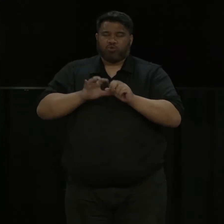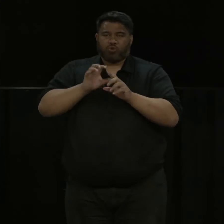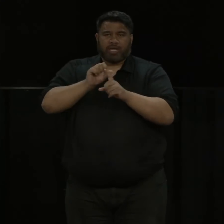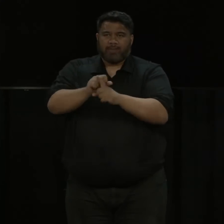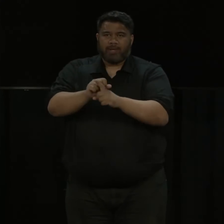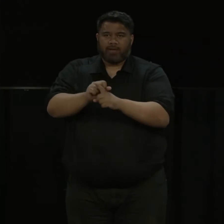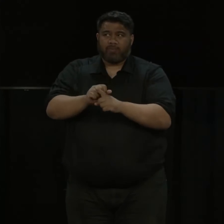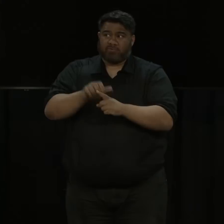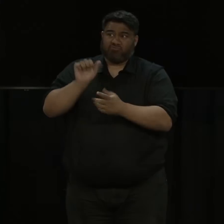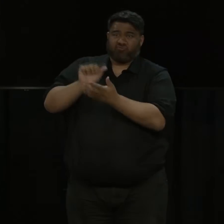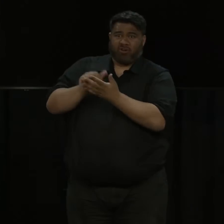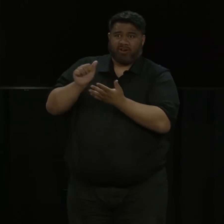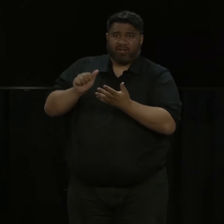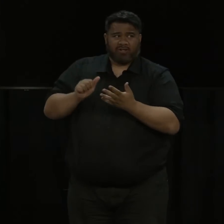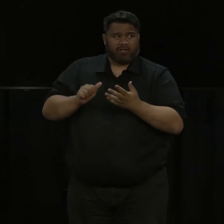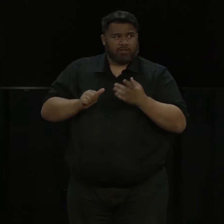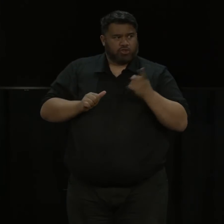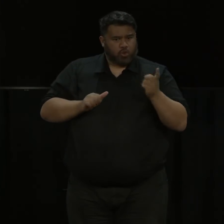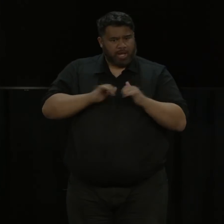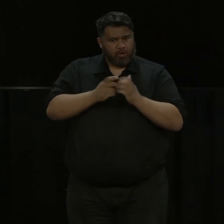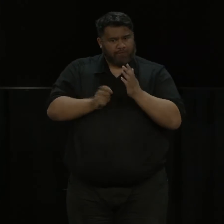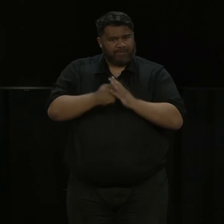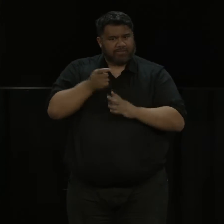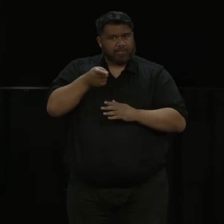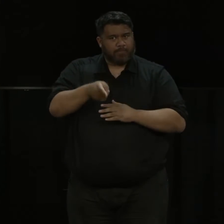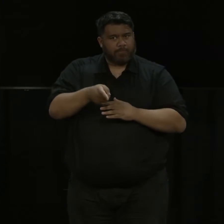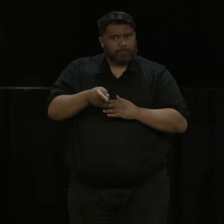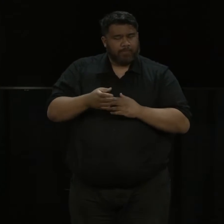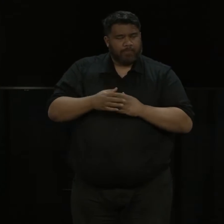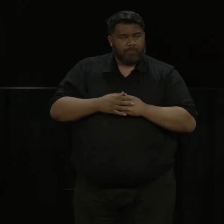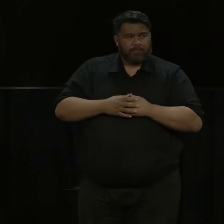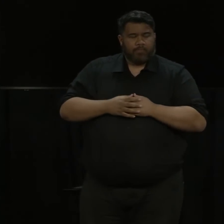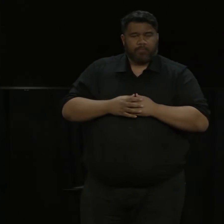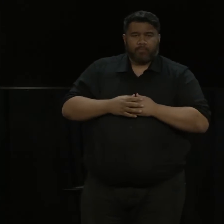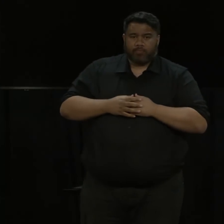On contact tracing, there was a warning in February that